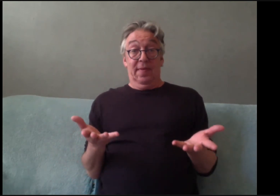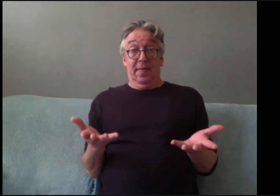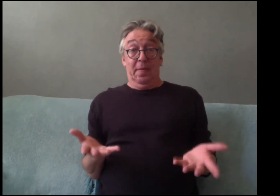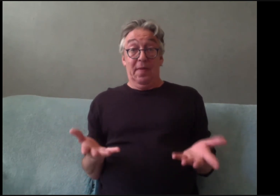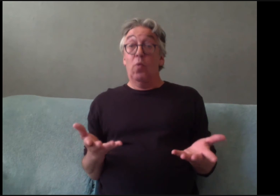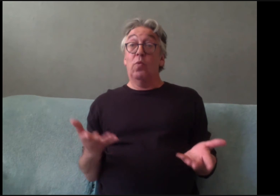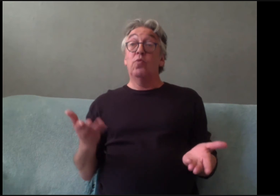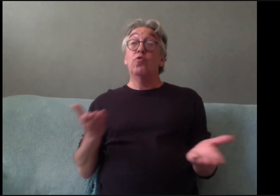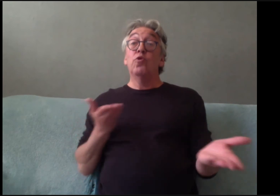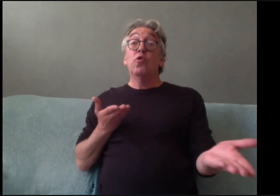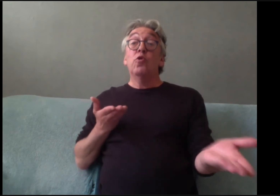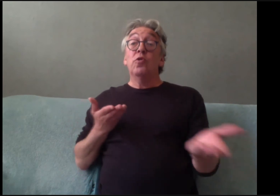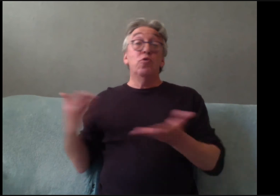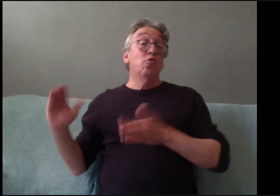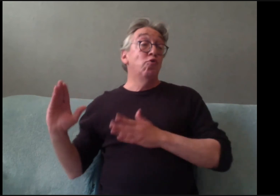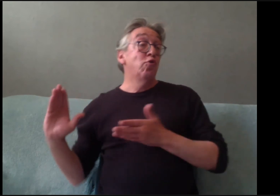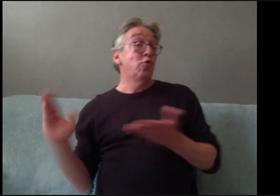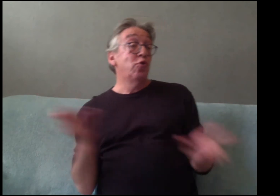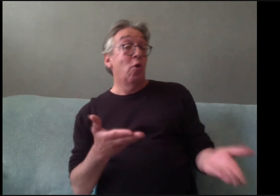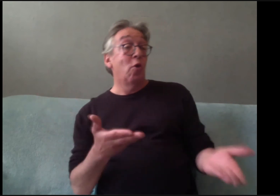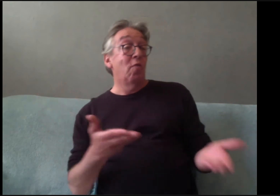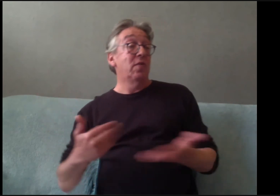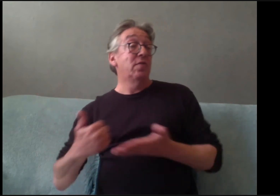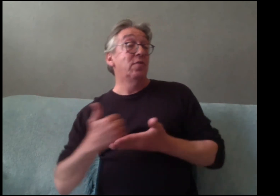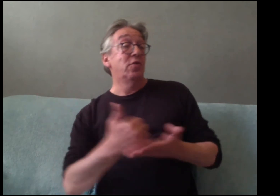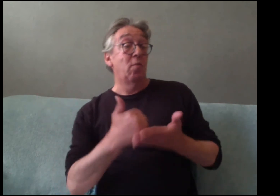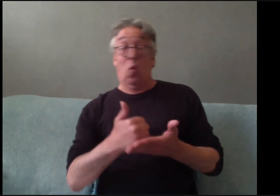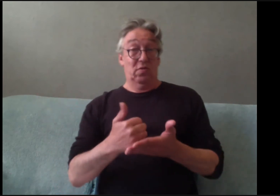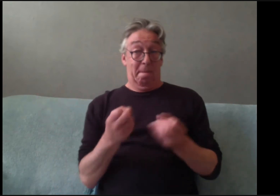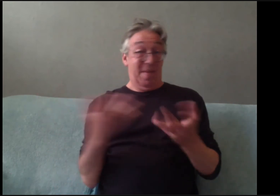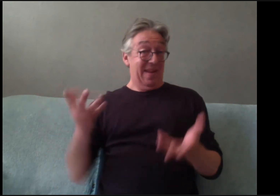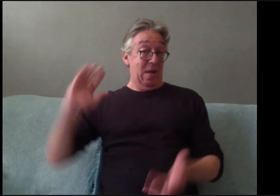Unfortunately, as already mentioned, many autistic people still live